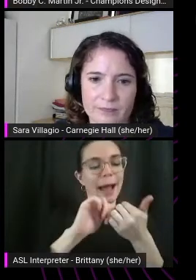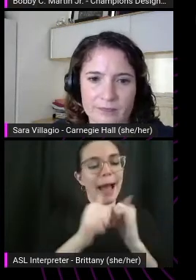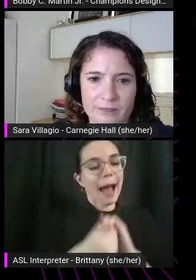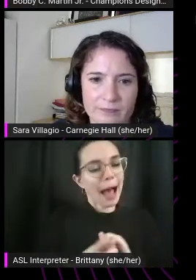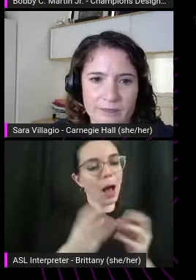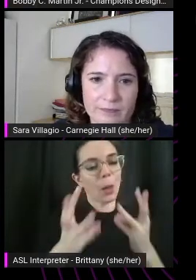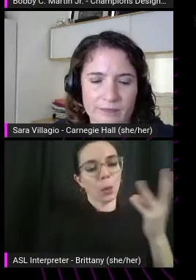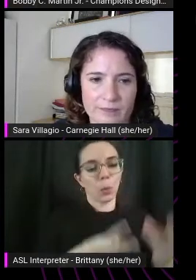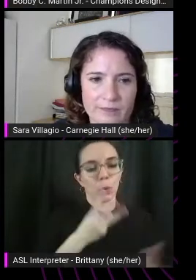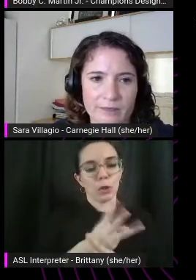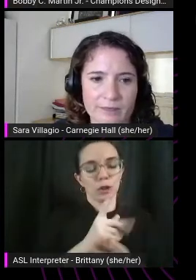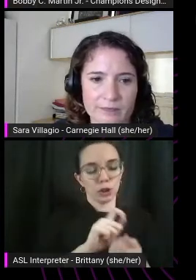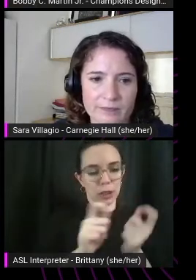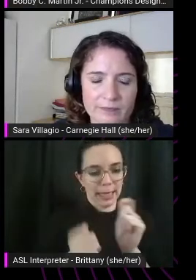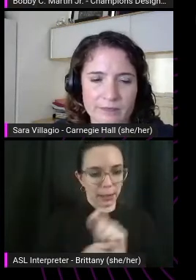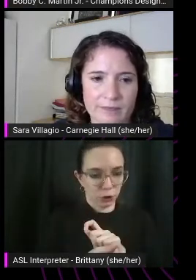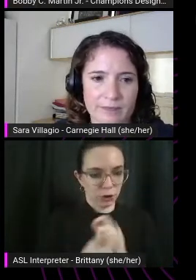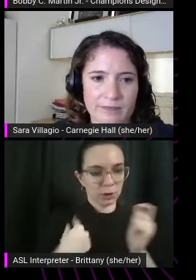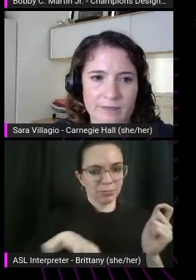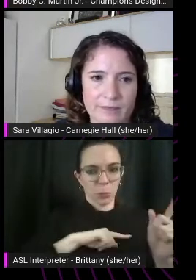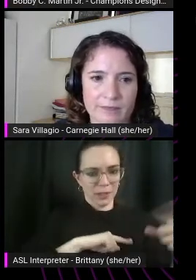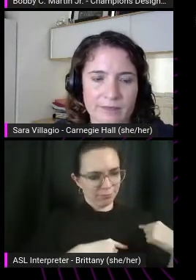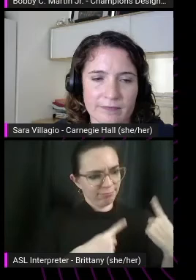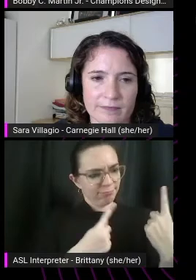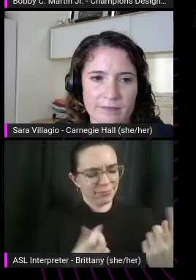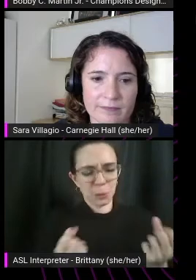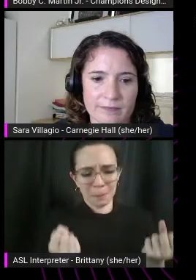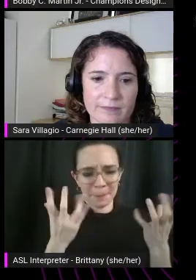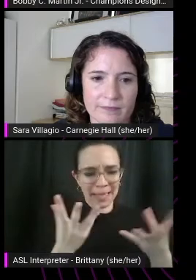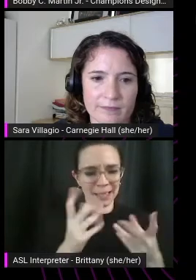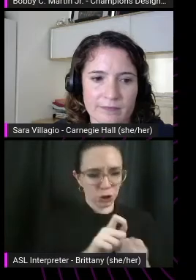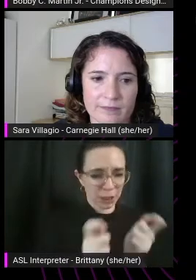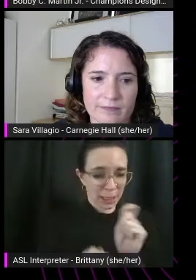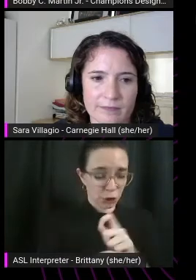I mean, we've gone through so many changes in the past couple of years,